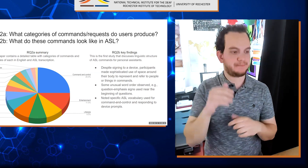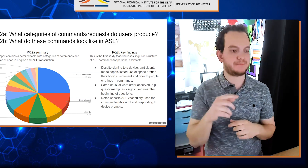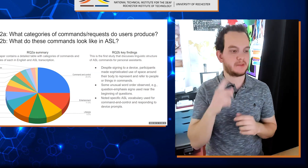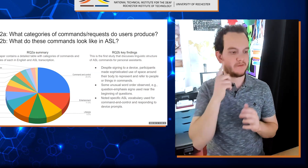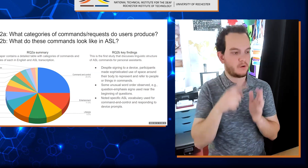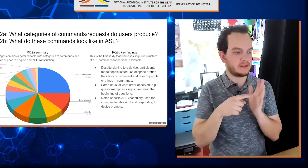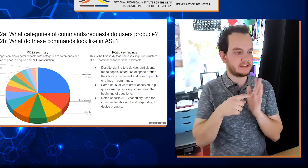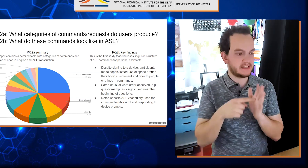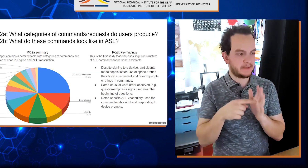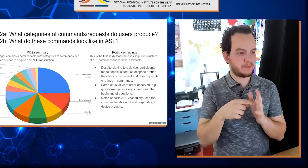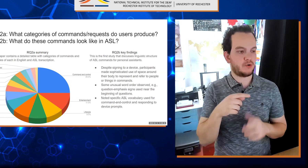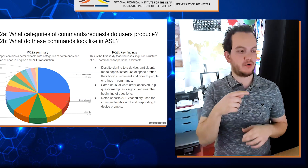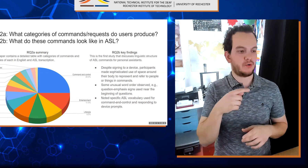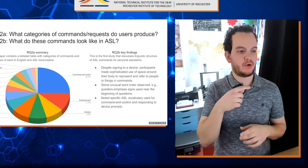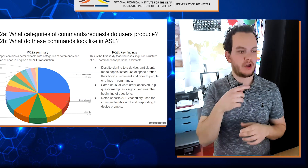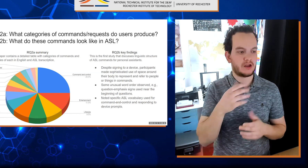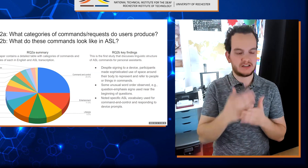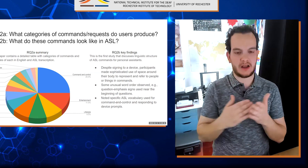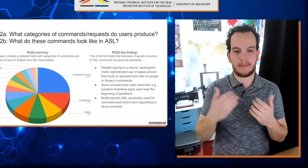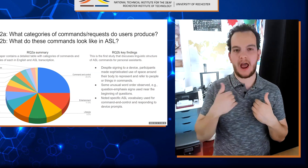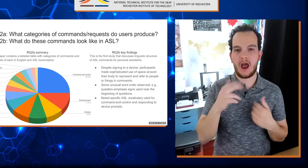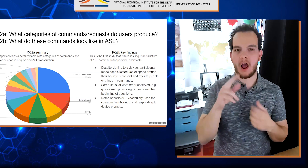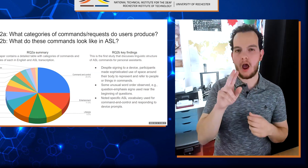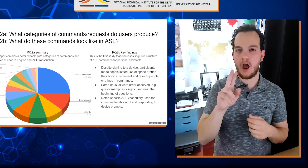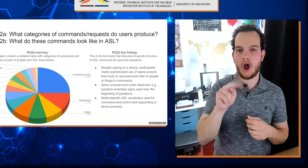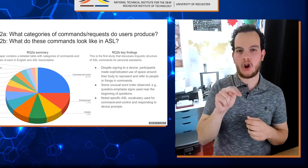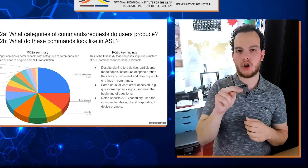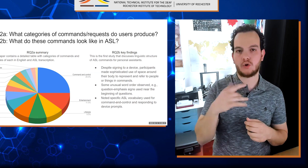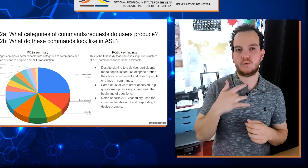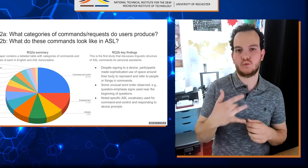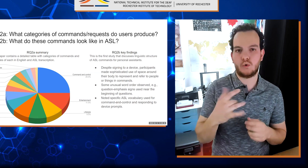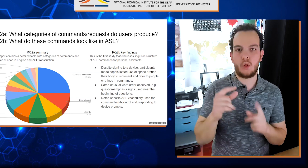some unique things that we didn't originally expect.